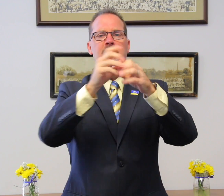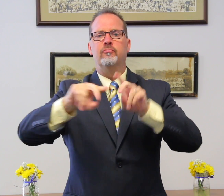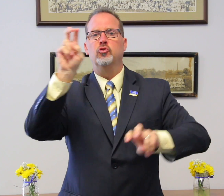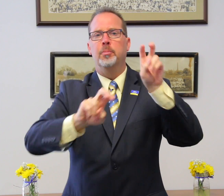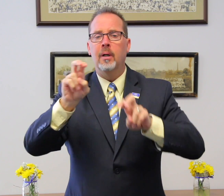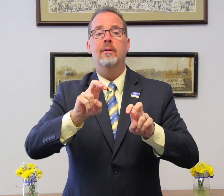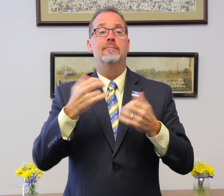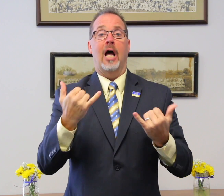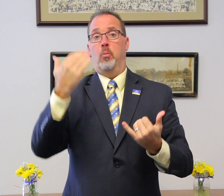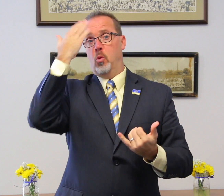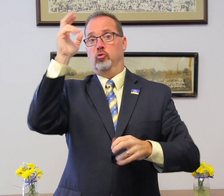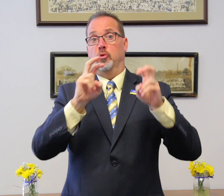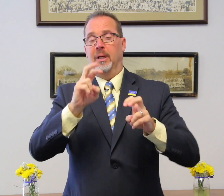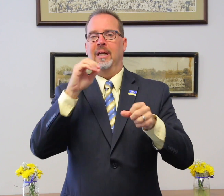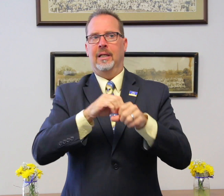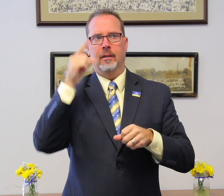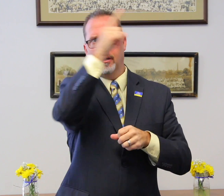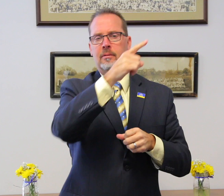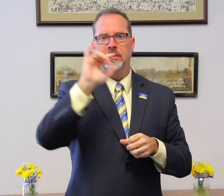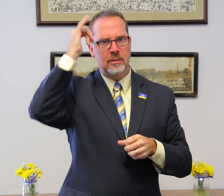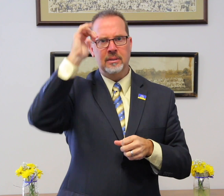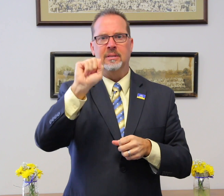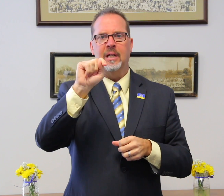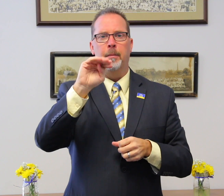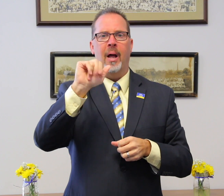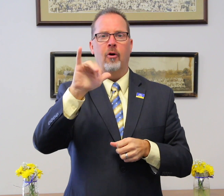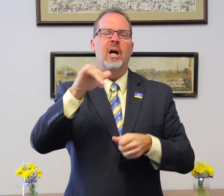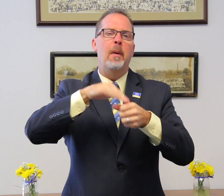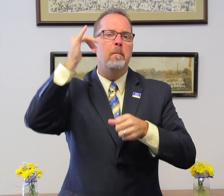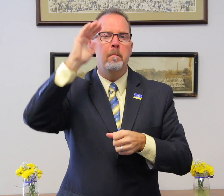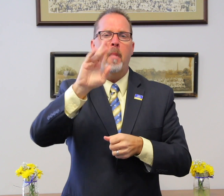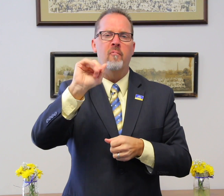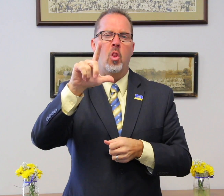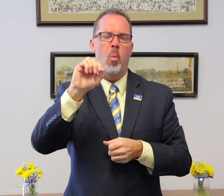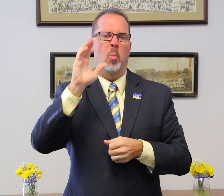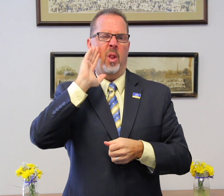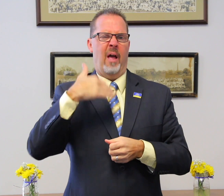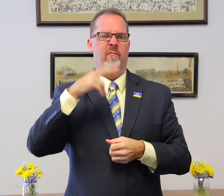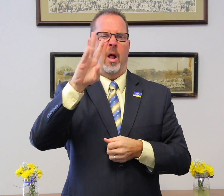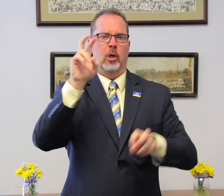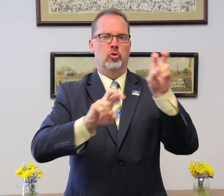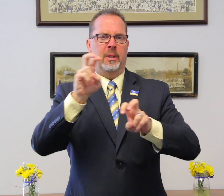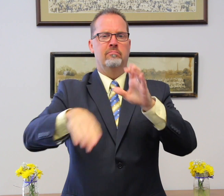and tournaments coming up, but I wanted to mention one in particular. We will be playing at the St. Mary's School for the Deaf in Buffalo and we will be having a soccer tournament